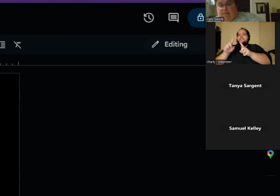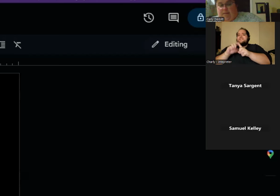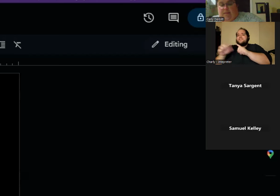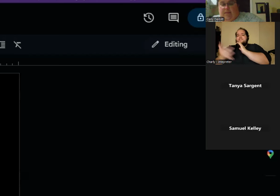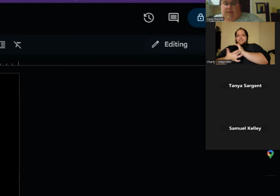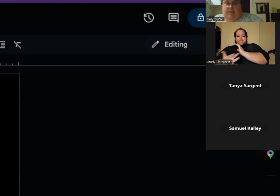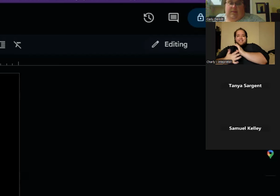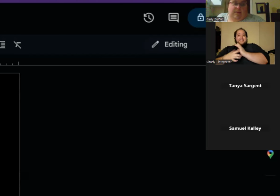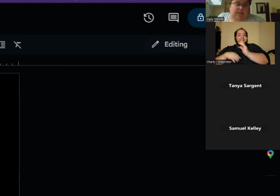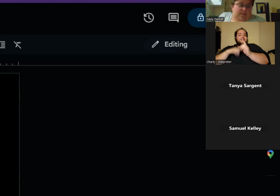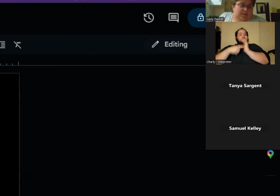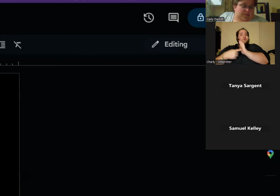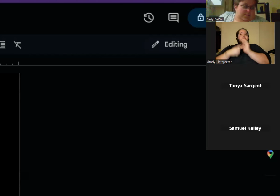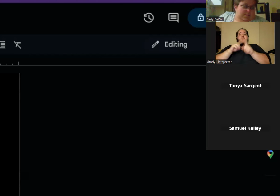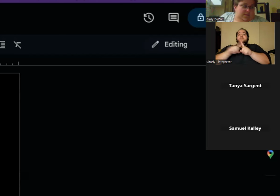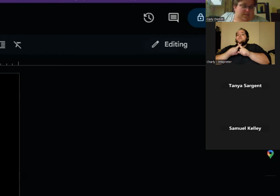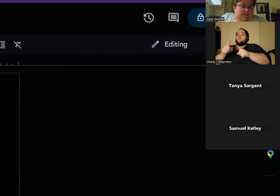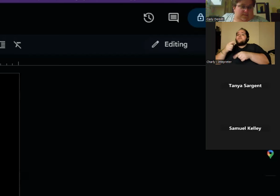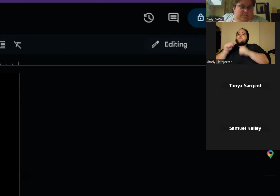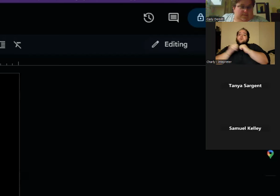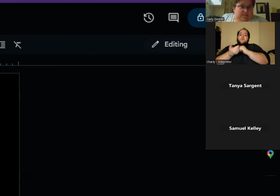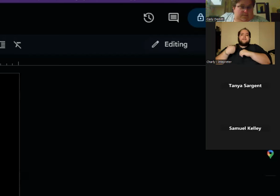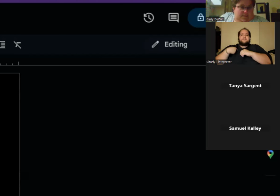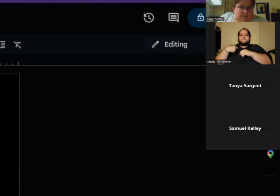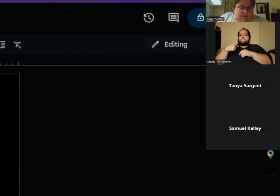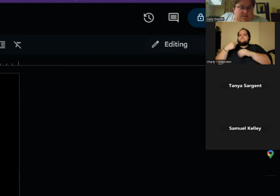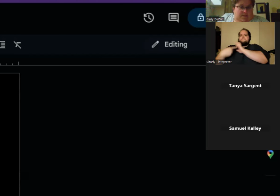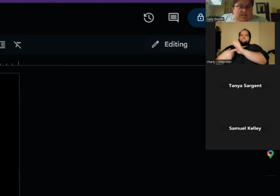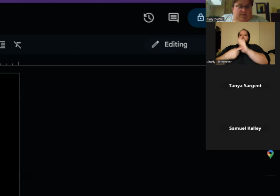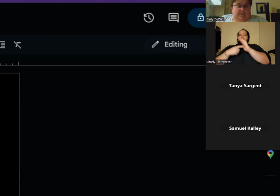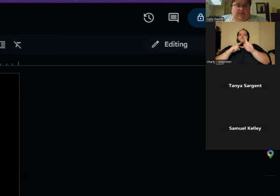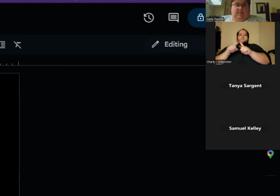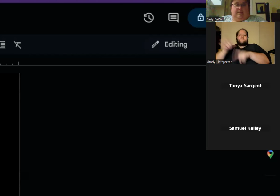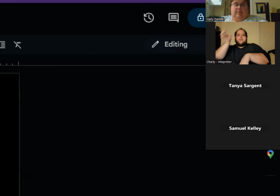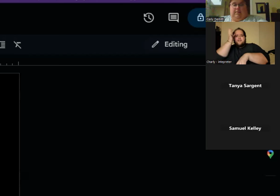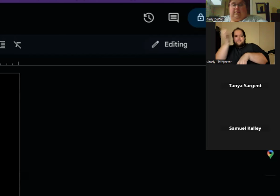the presentation of concepts and ideas In a new light. Jessica wants to make viewers